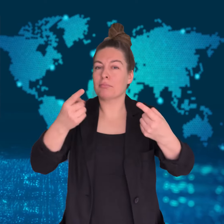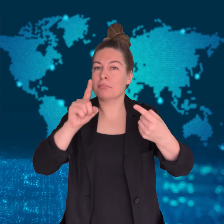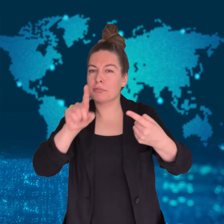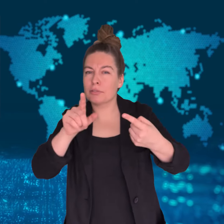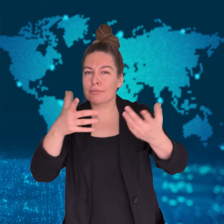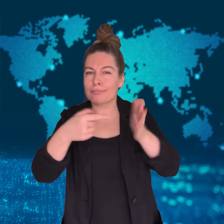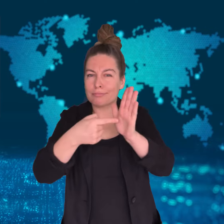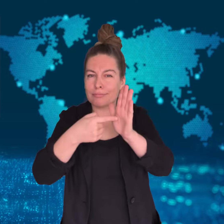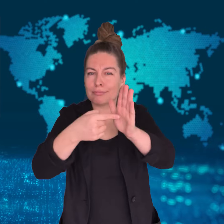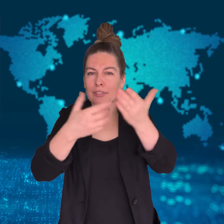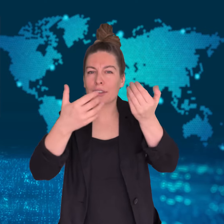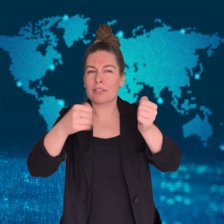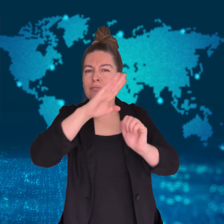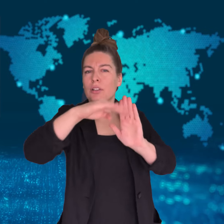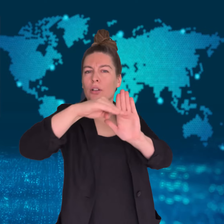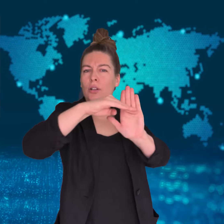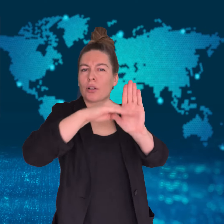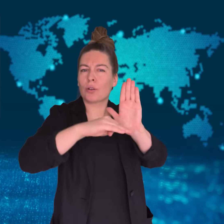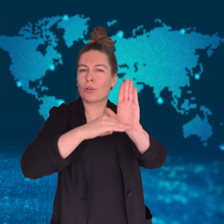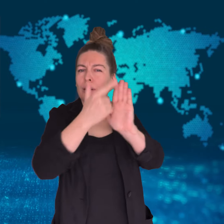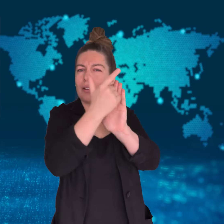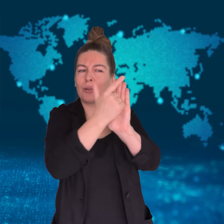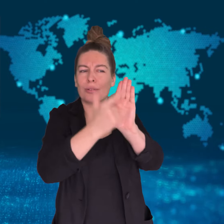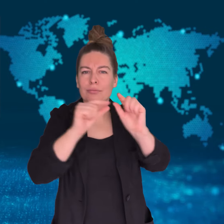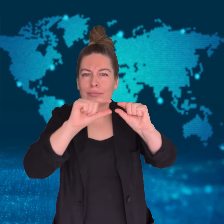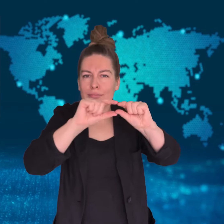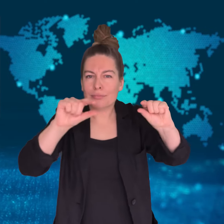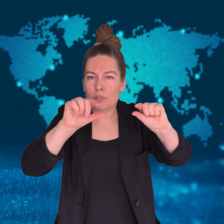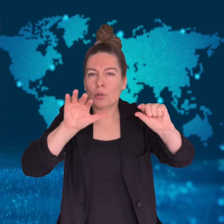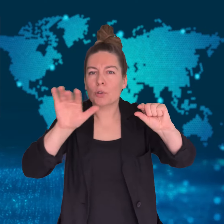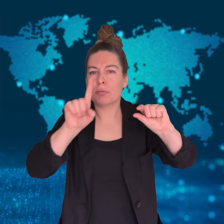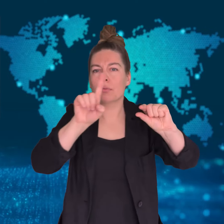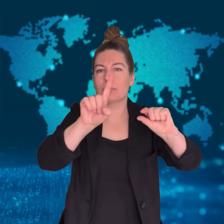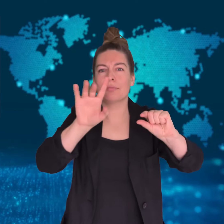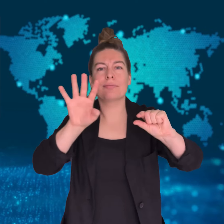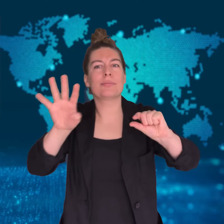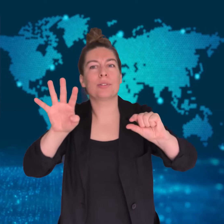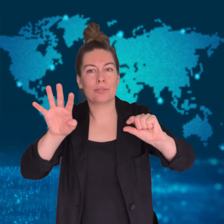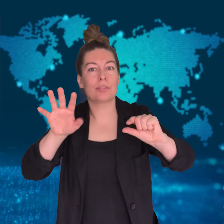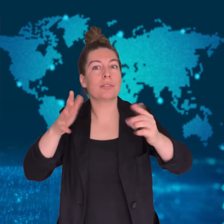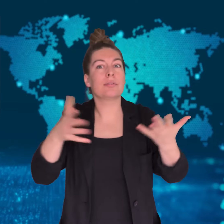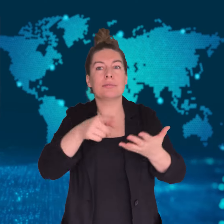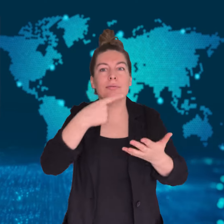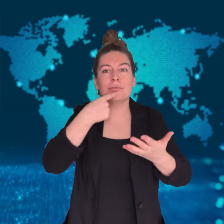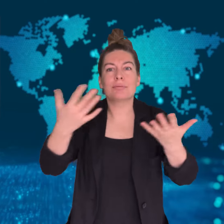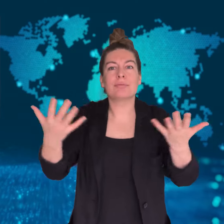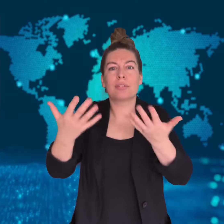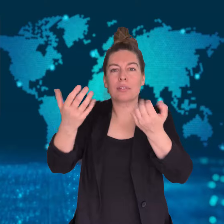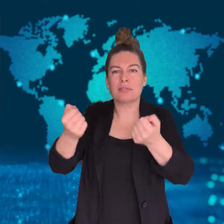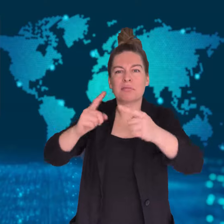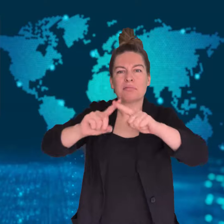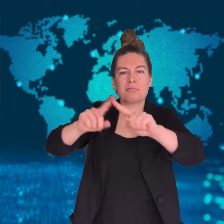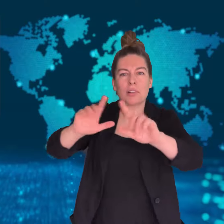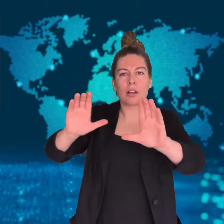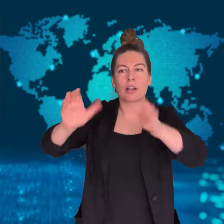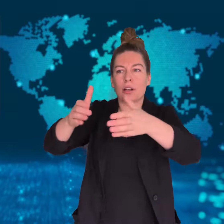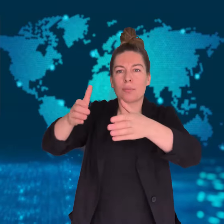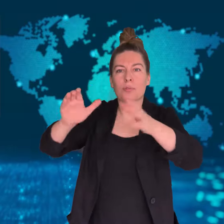"insurrection or rebellion" on January 6th, 2020.